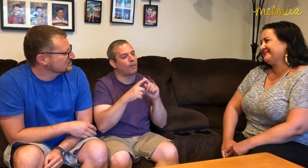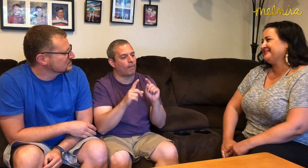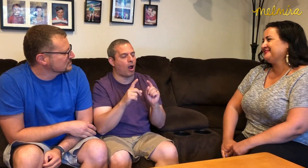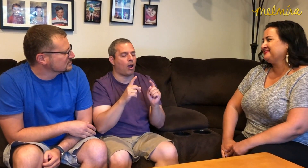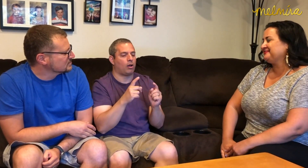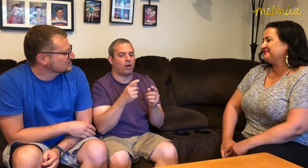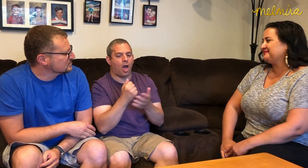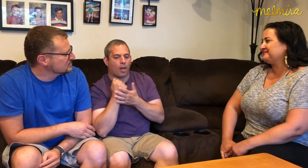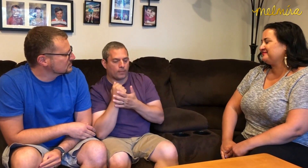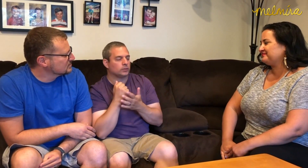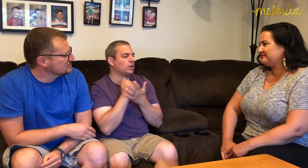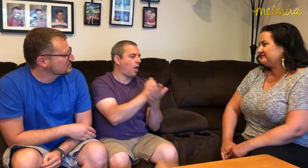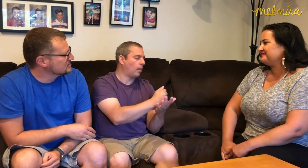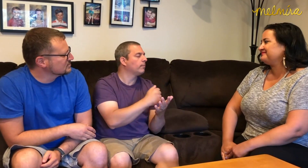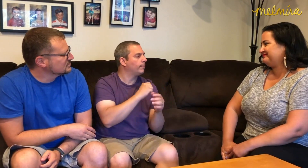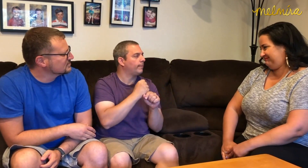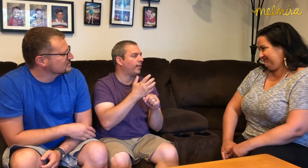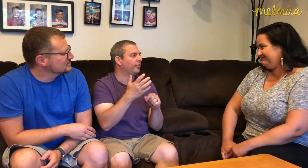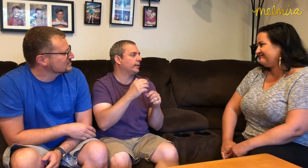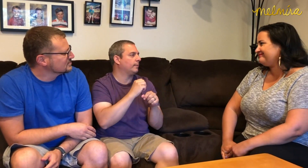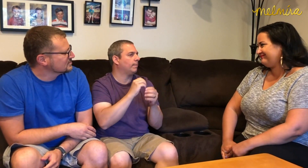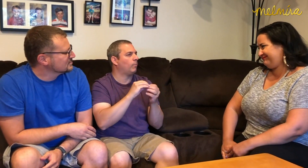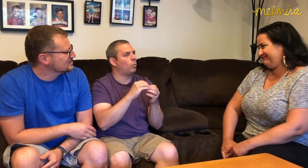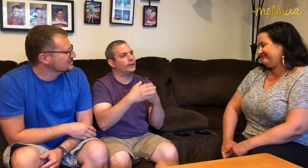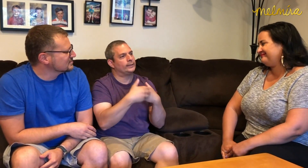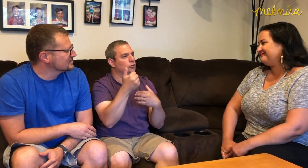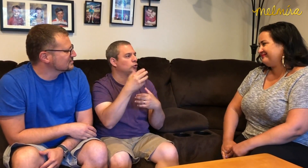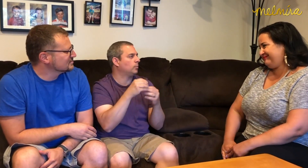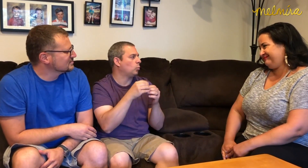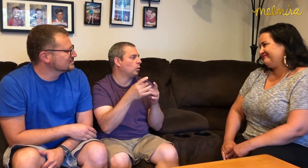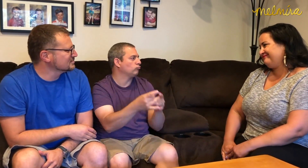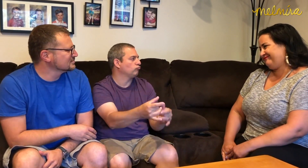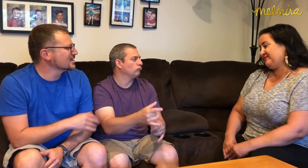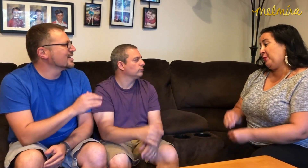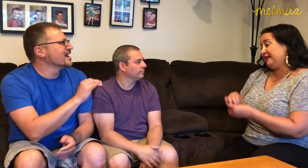But helping each other out will make things easier and efficient.